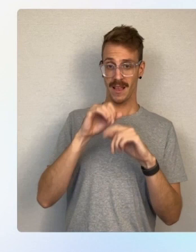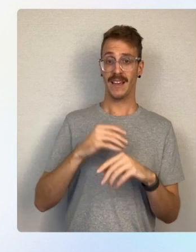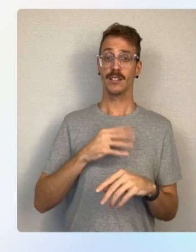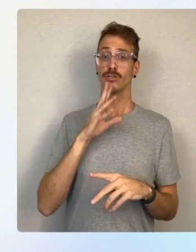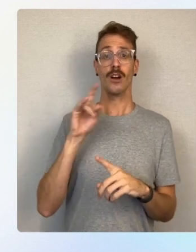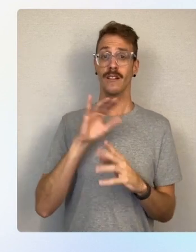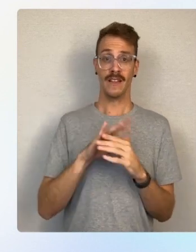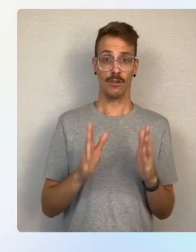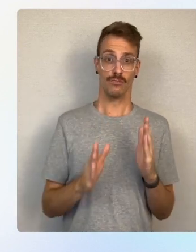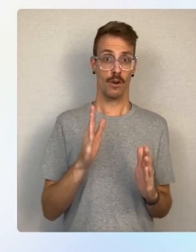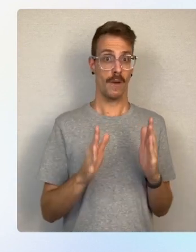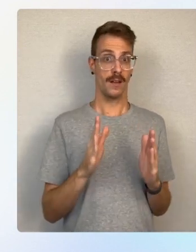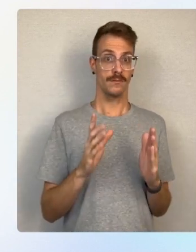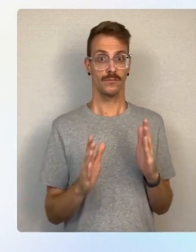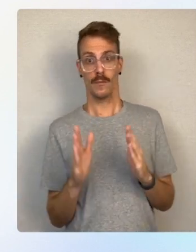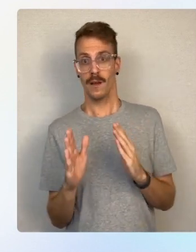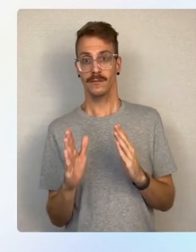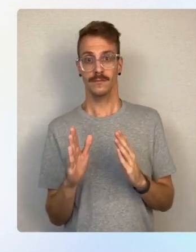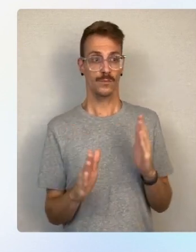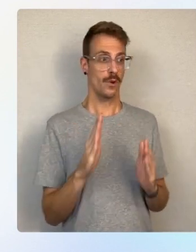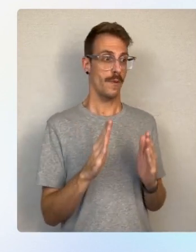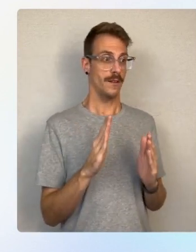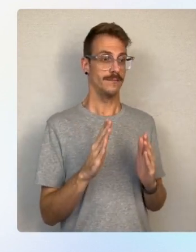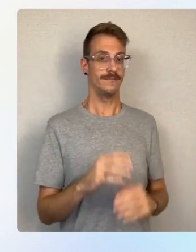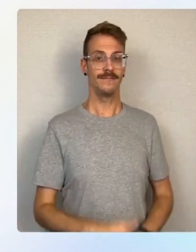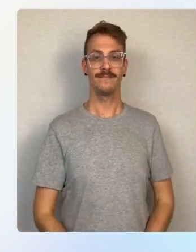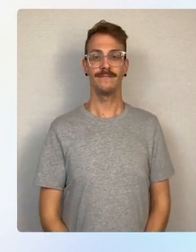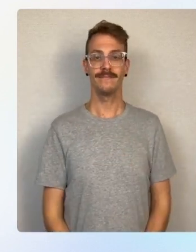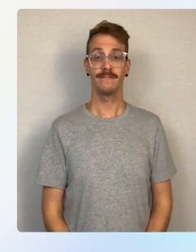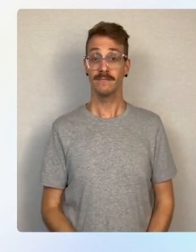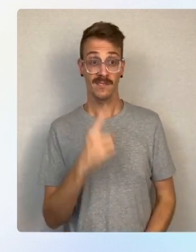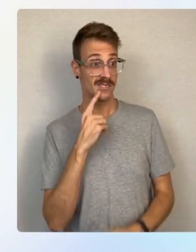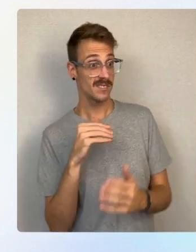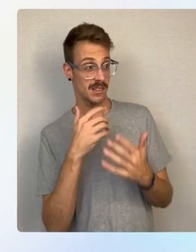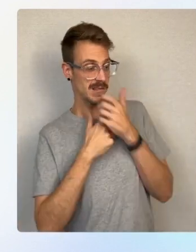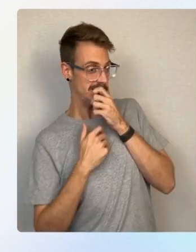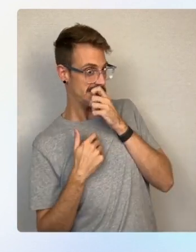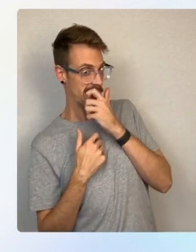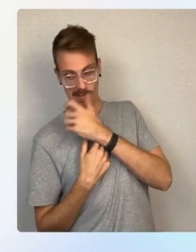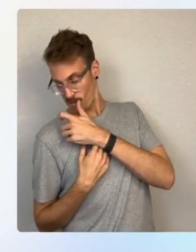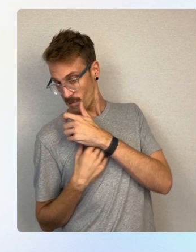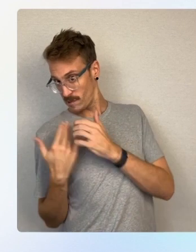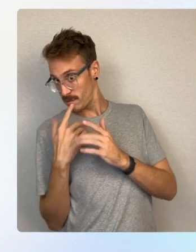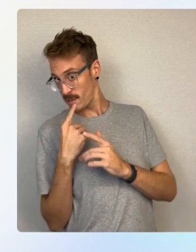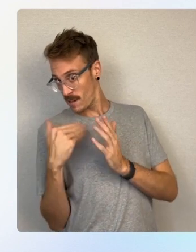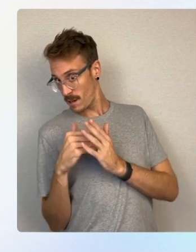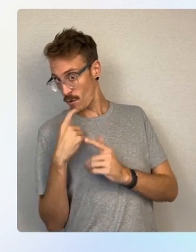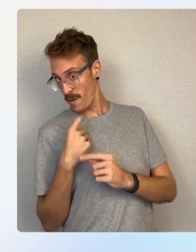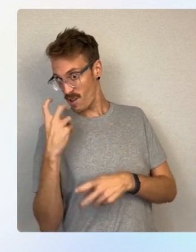I'm a rabbit, but I can talk like a robot, robot, robot. Say again, robot?